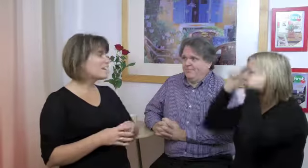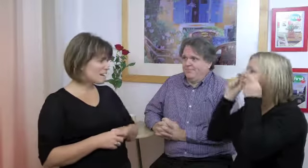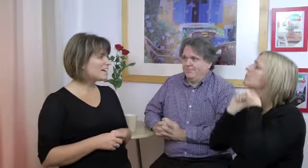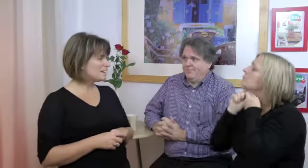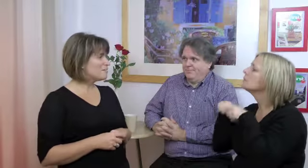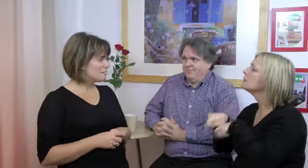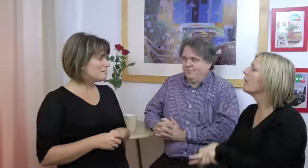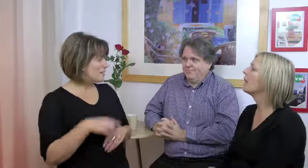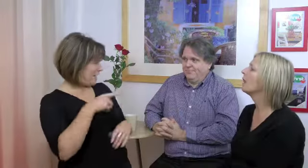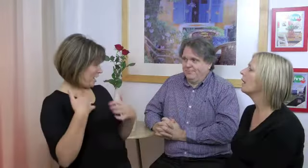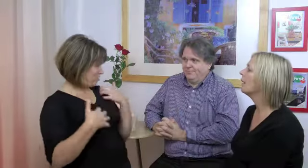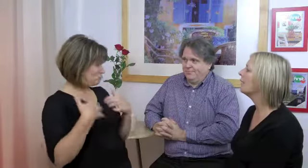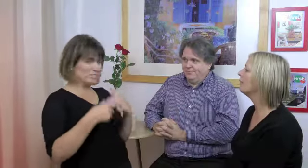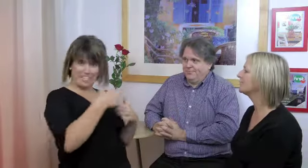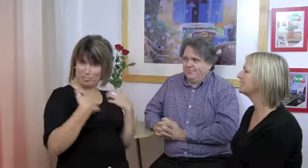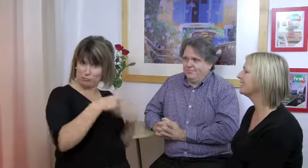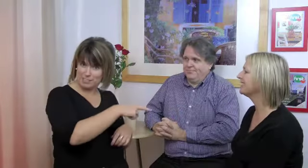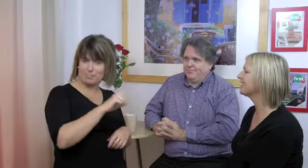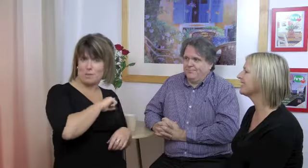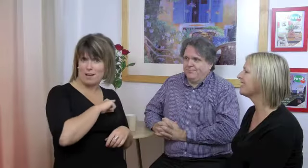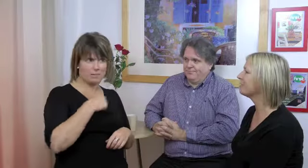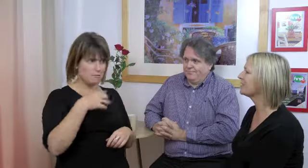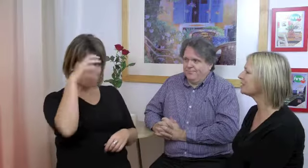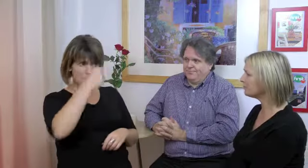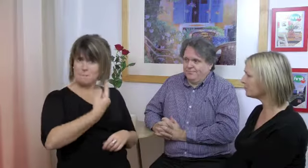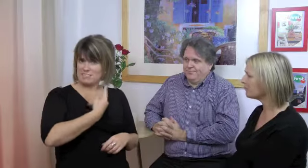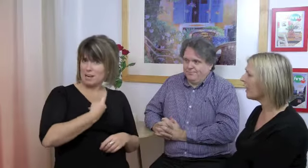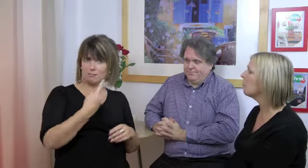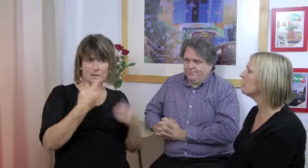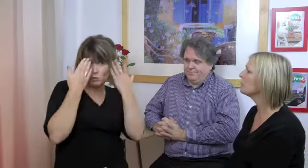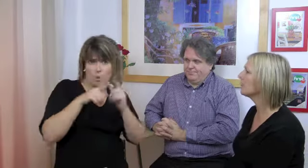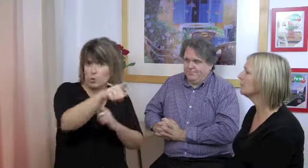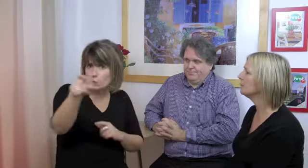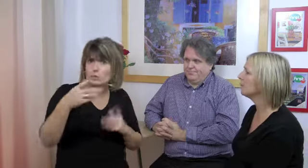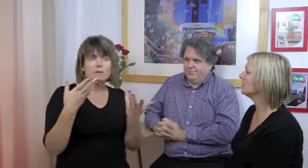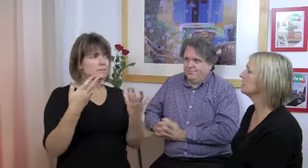That's really interesting. I don't know about you, but I remember when I was in school,